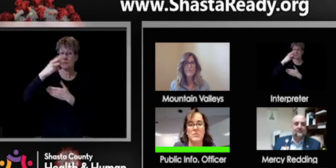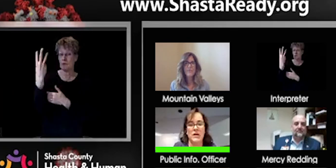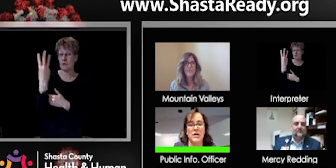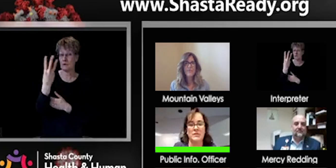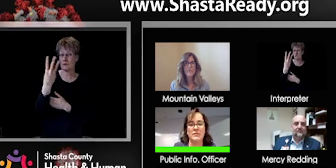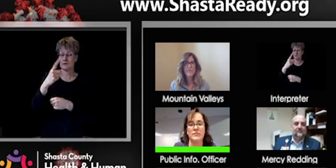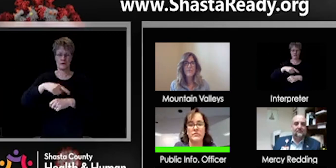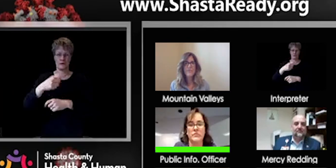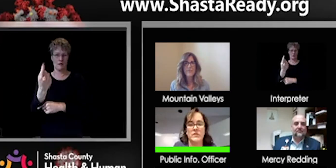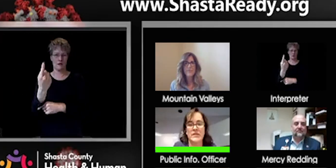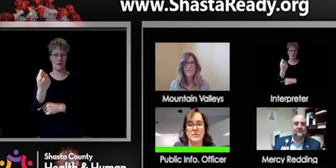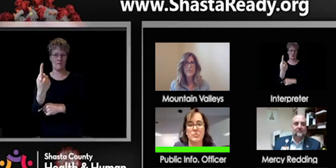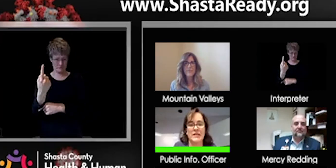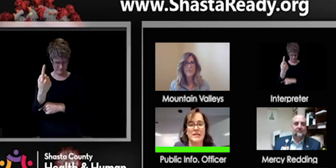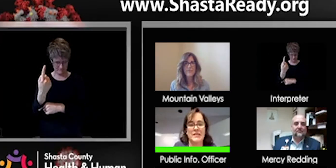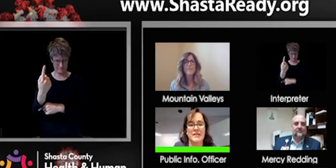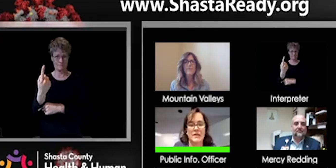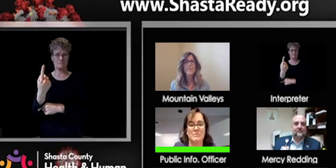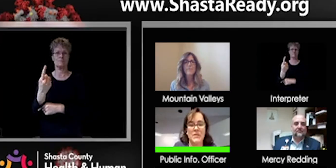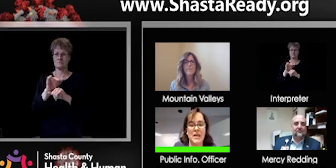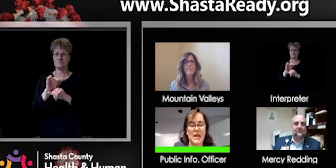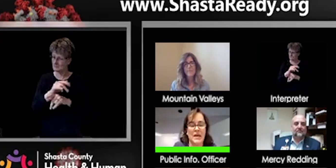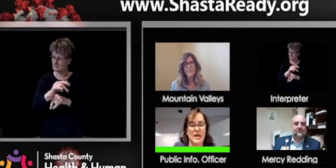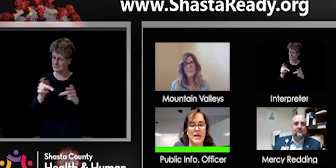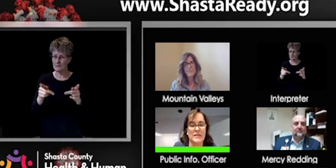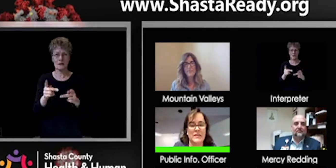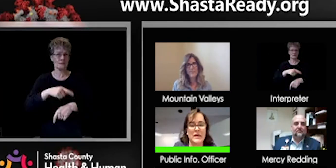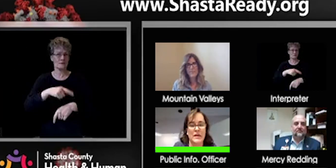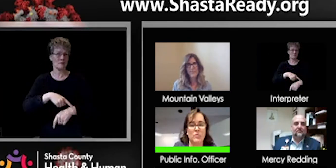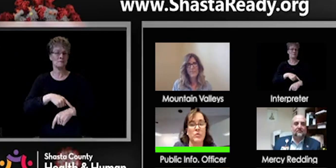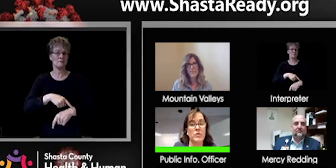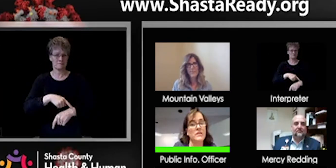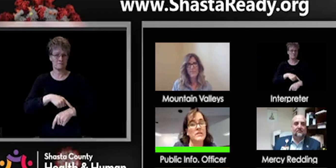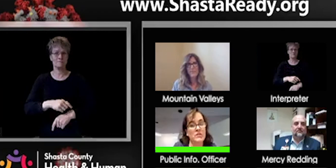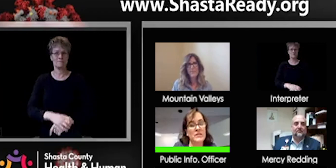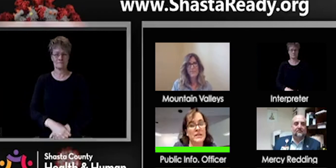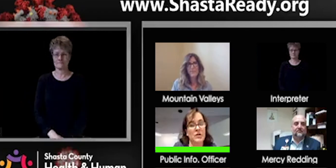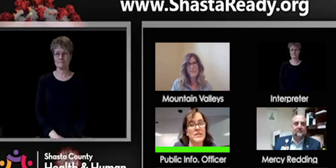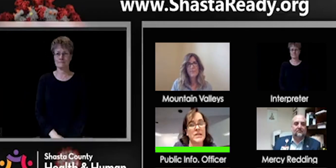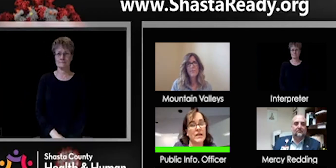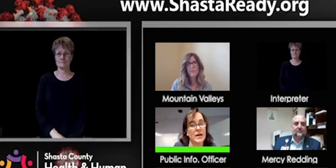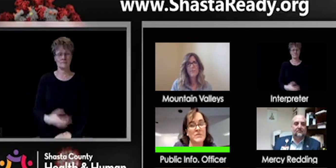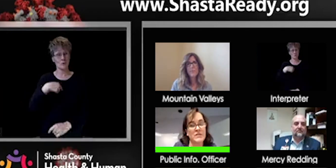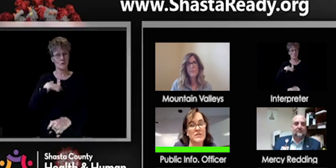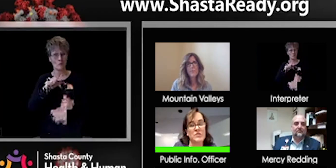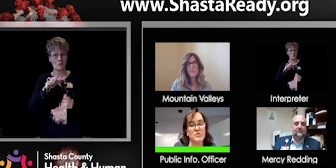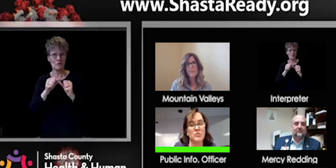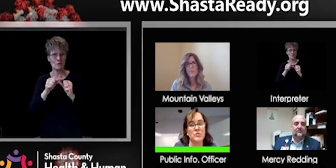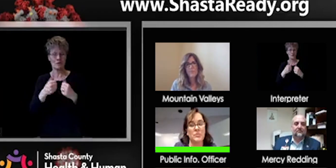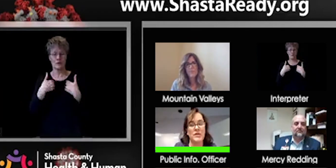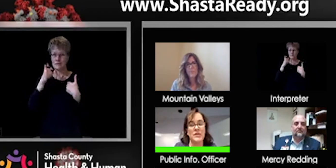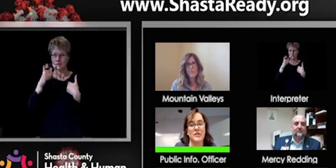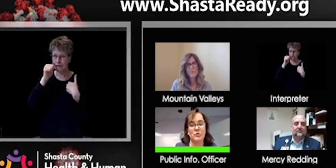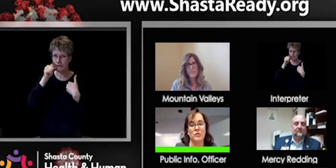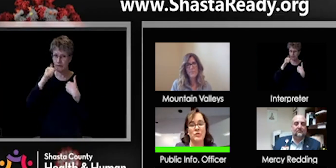o’clock, same place and time. We will continue to send out our daily updates so you will